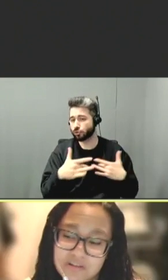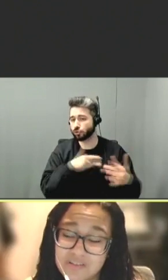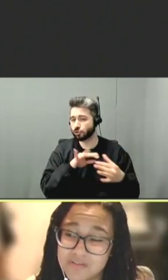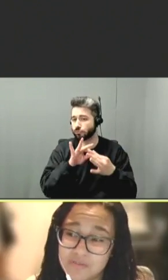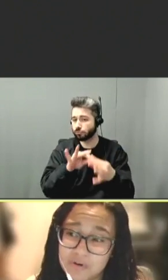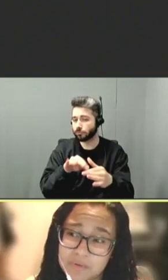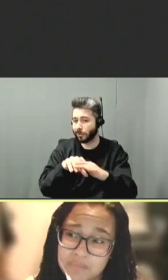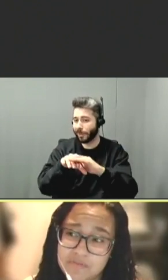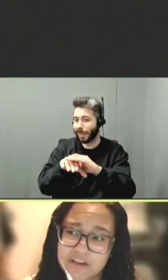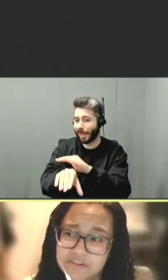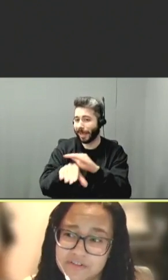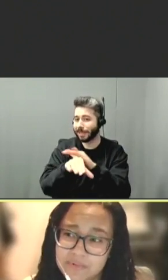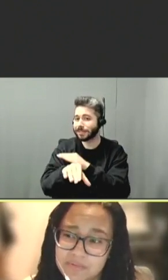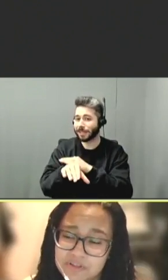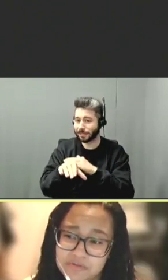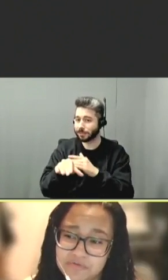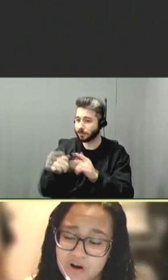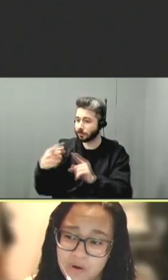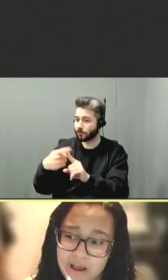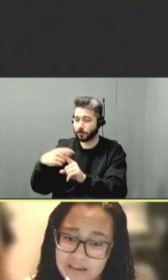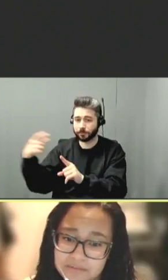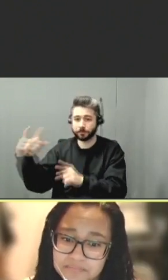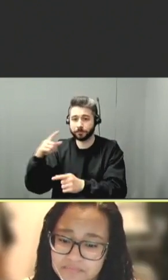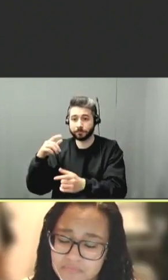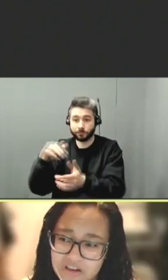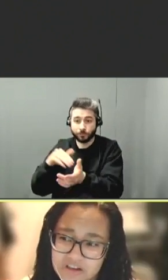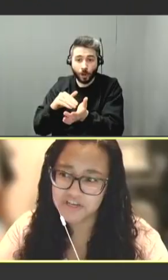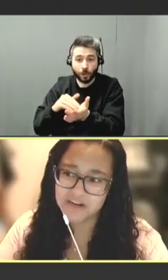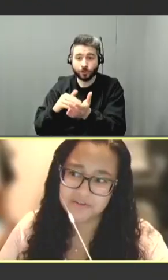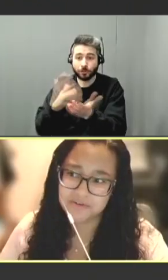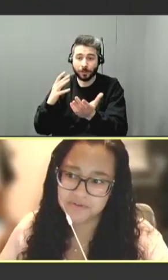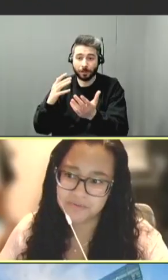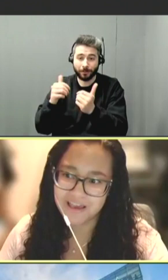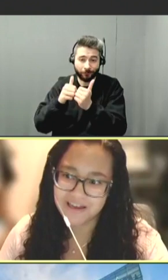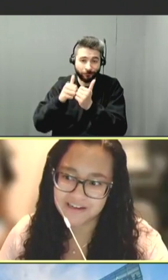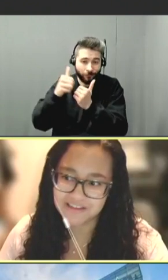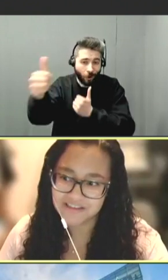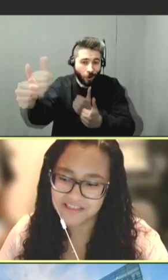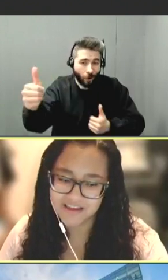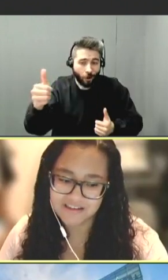affirming provider' is maybe too far away. Jen, I don't know if you want to add anything to that.